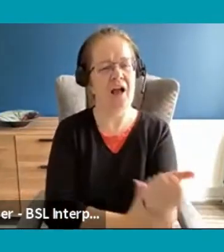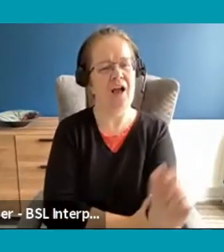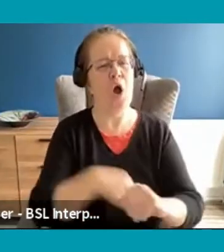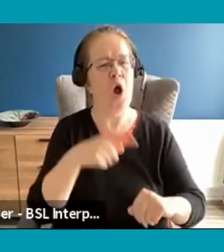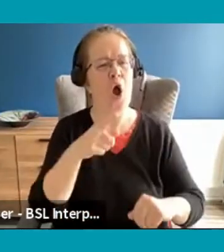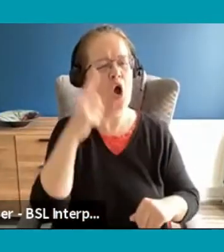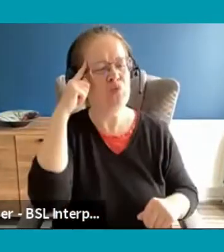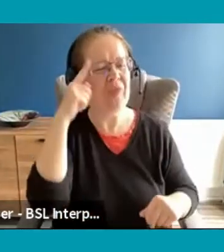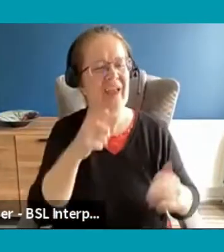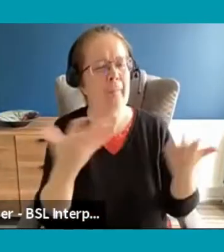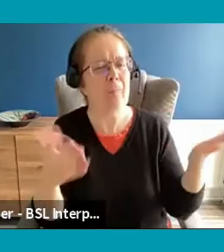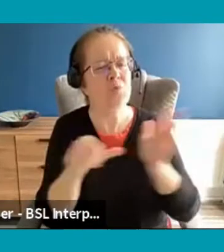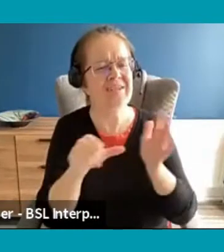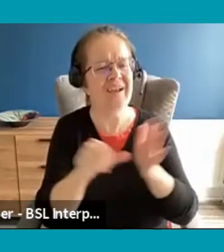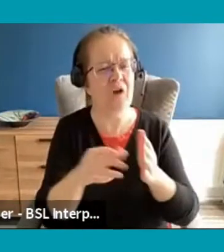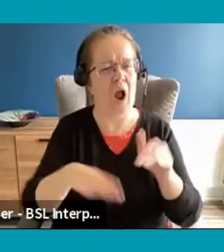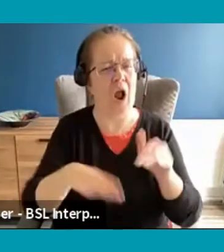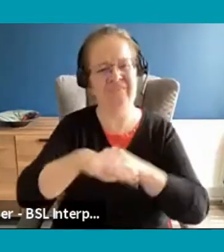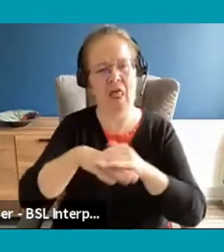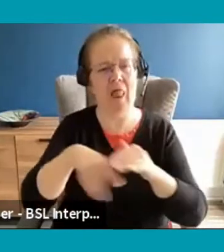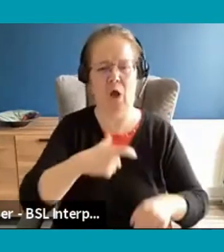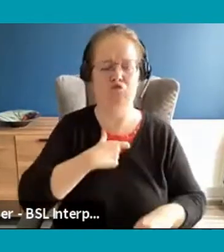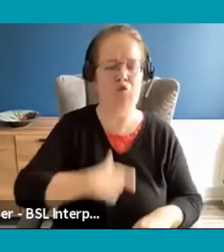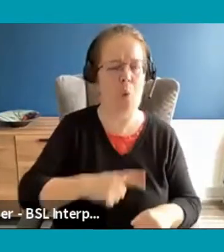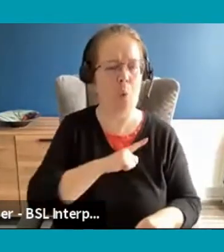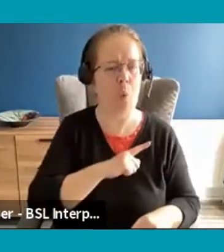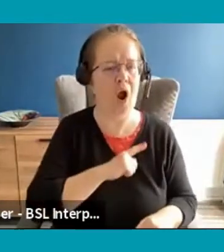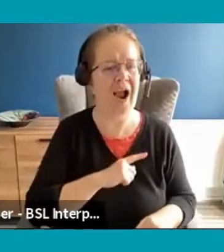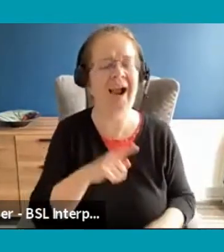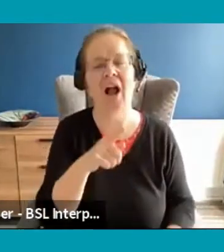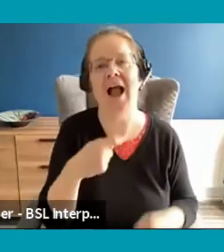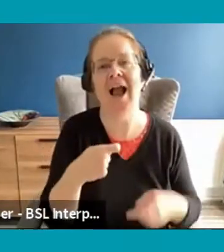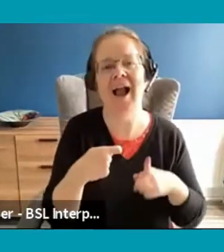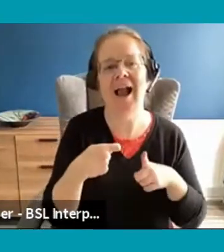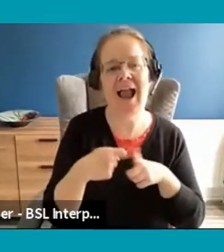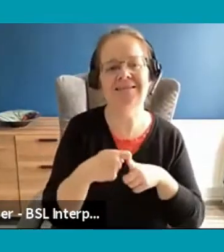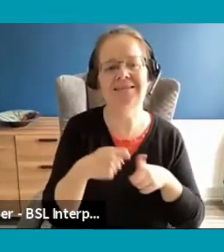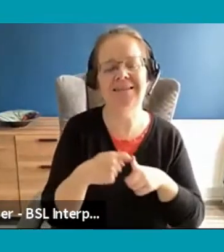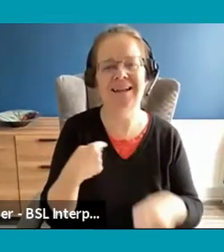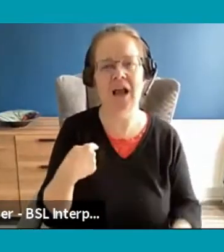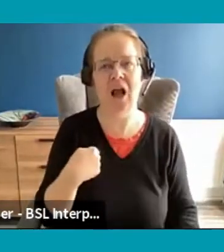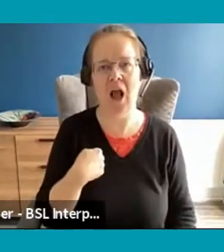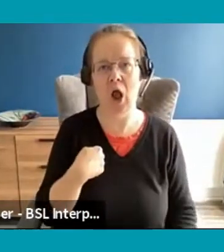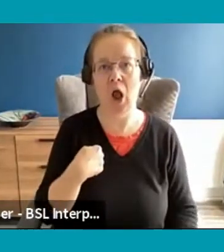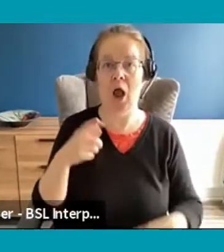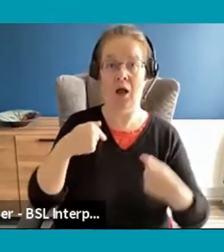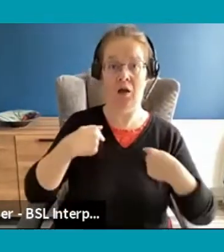challenging to fill and why. I think. From a recruitment perspective,